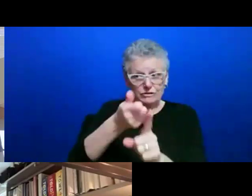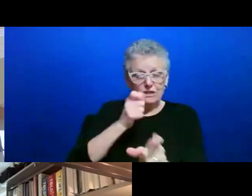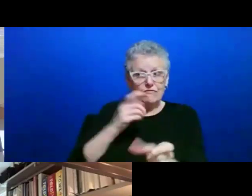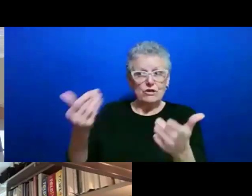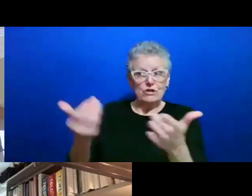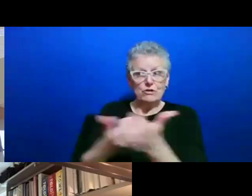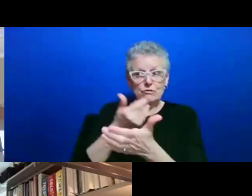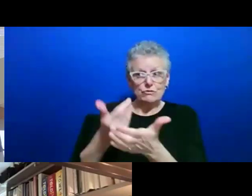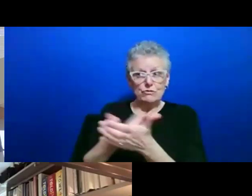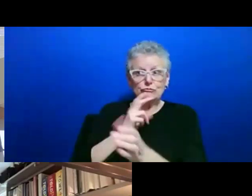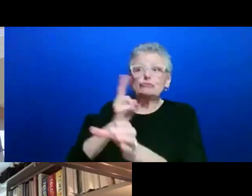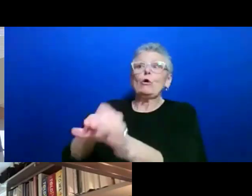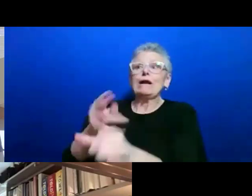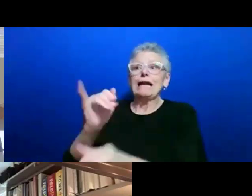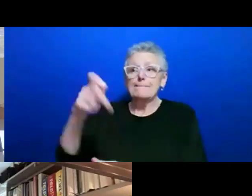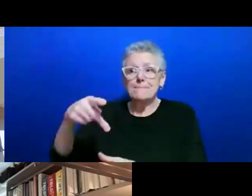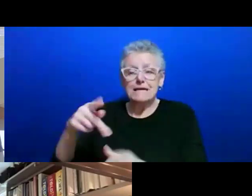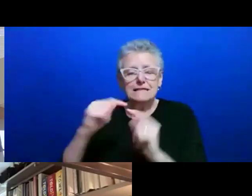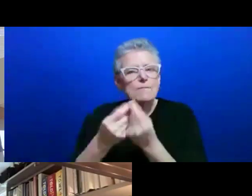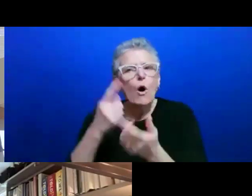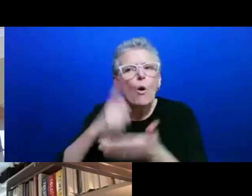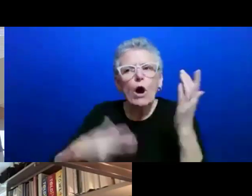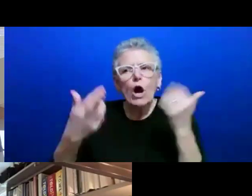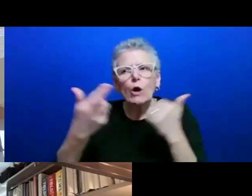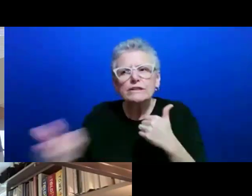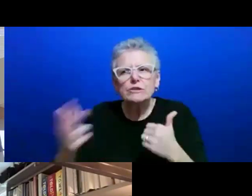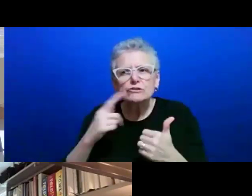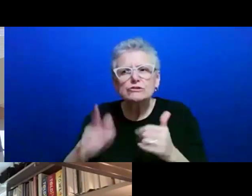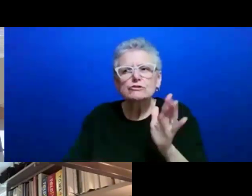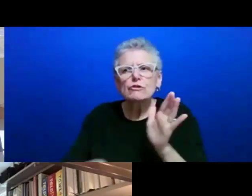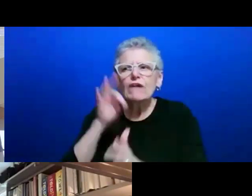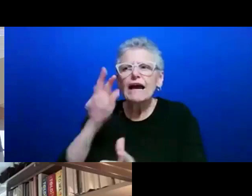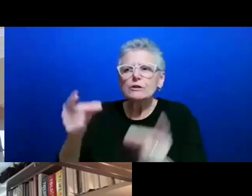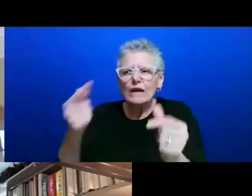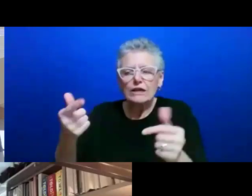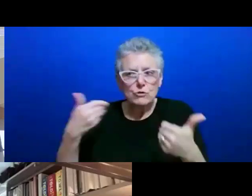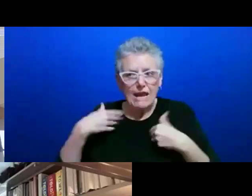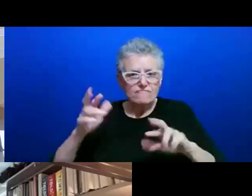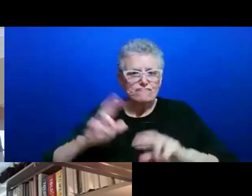do you find quickly or that you have available